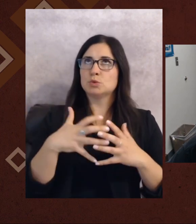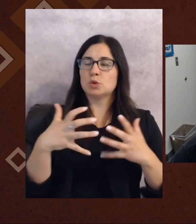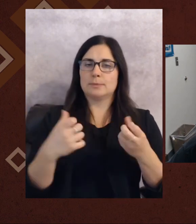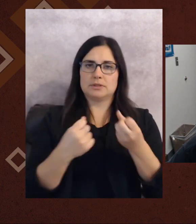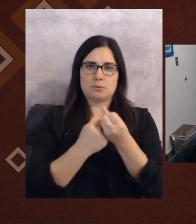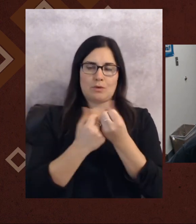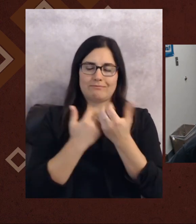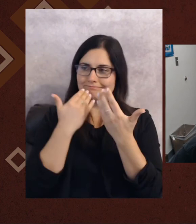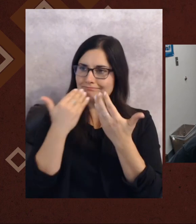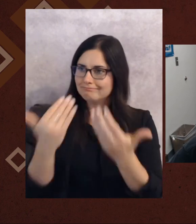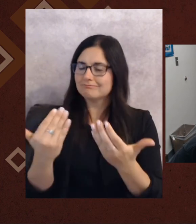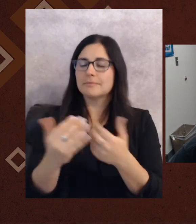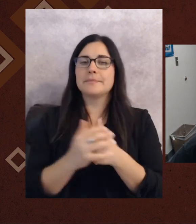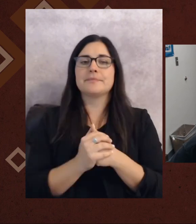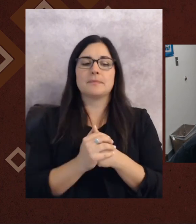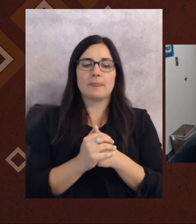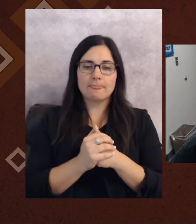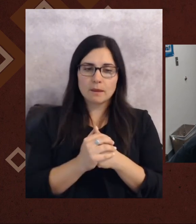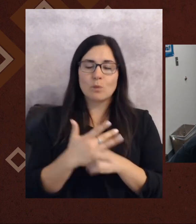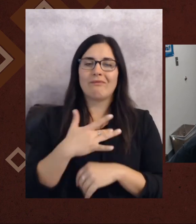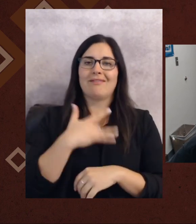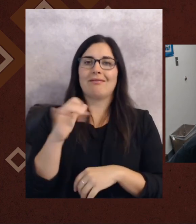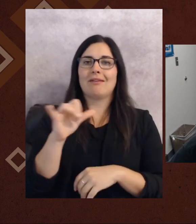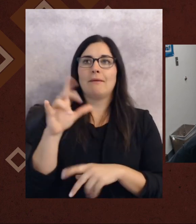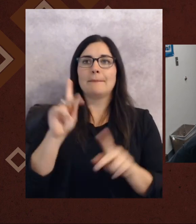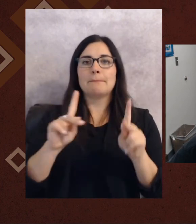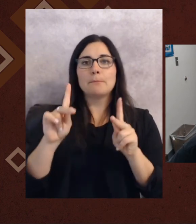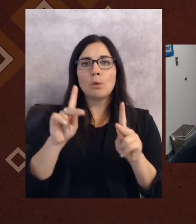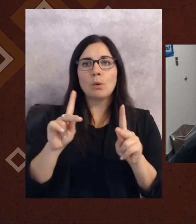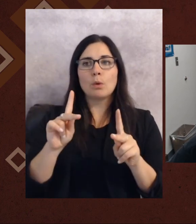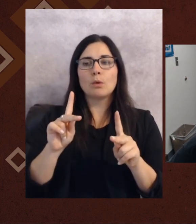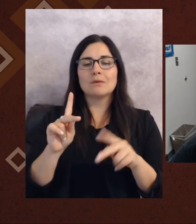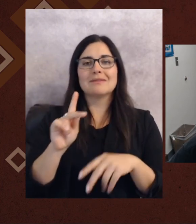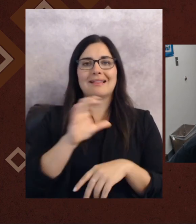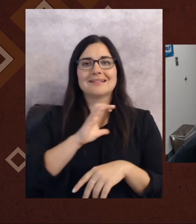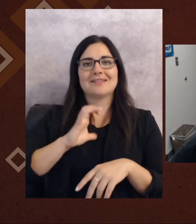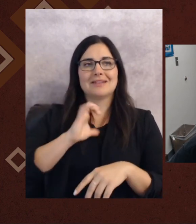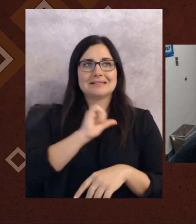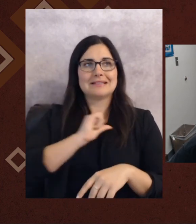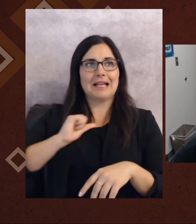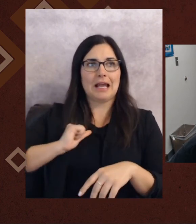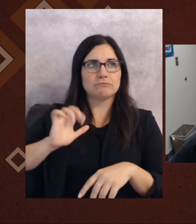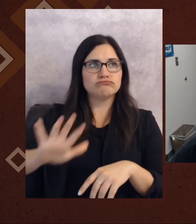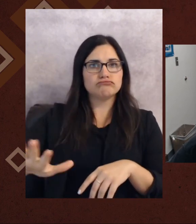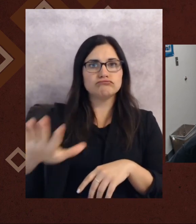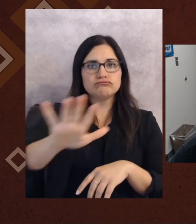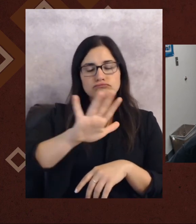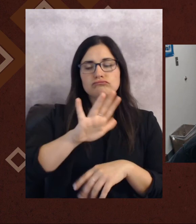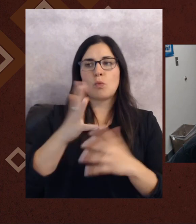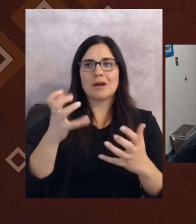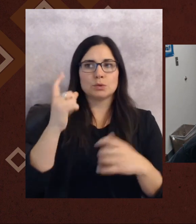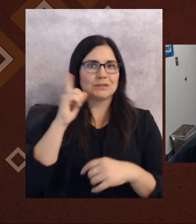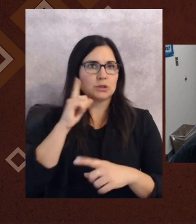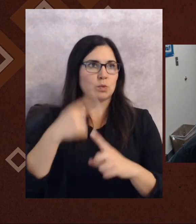if feel that people in the classified Senate want to hear what we have to say.